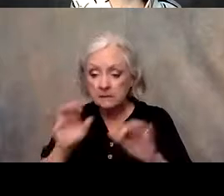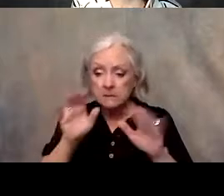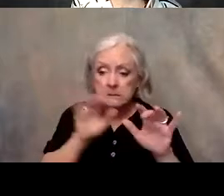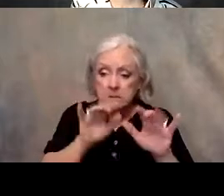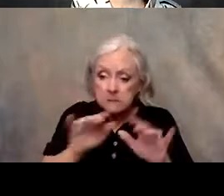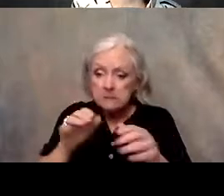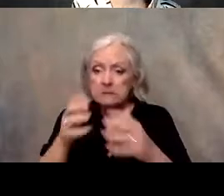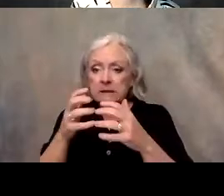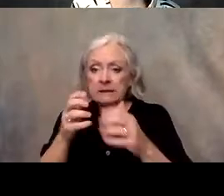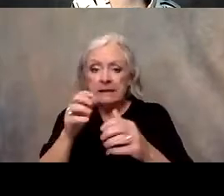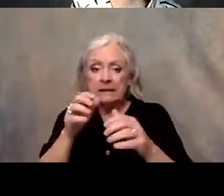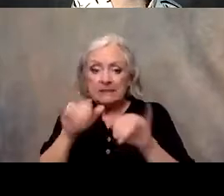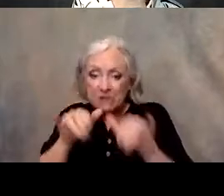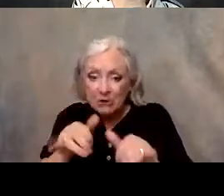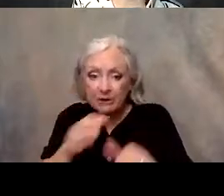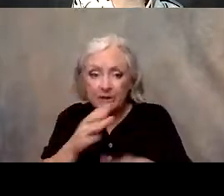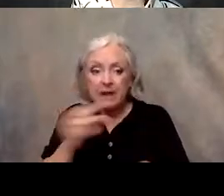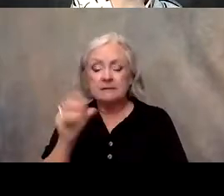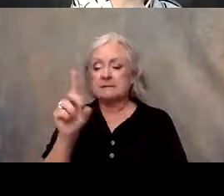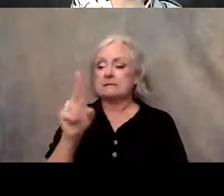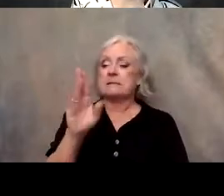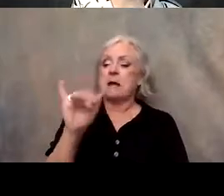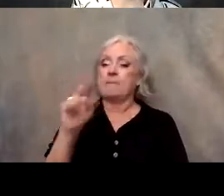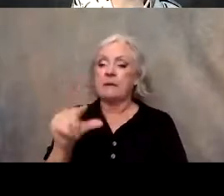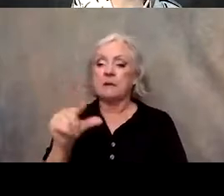or lip-synching requirements that might need engineering time as well.